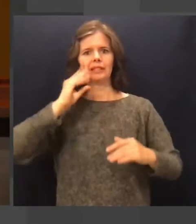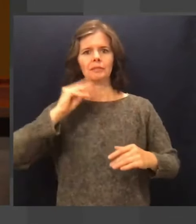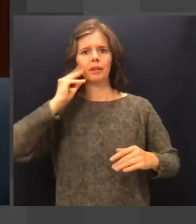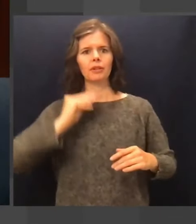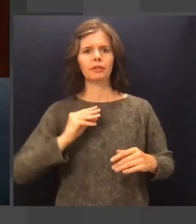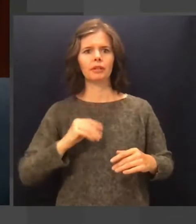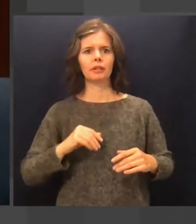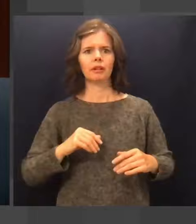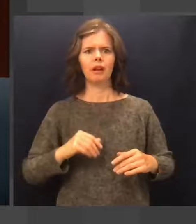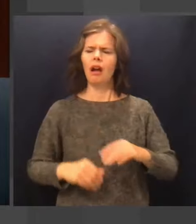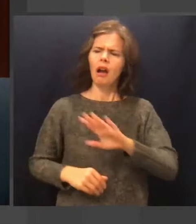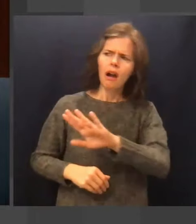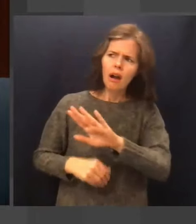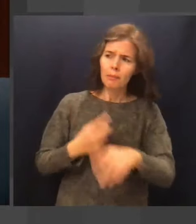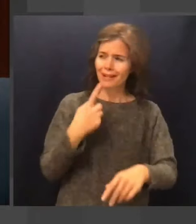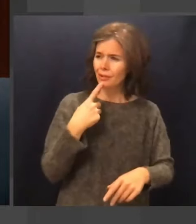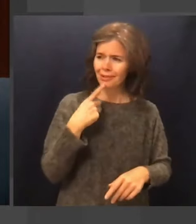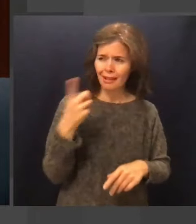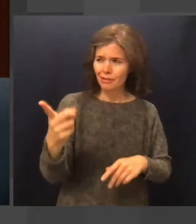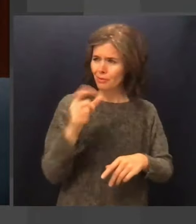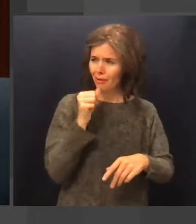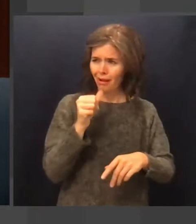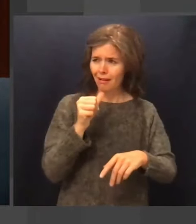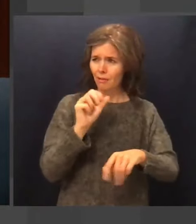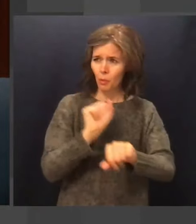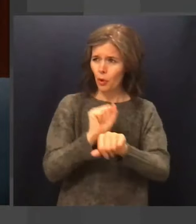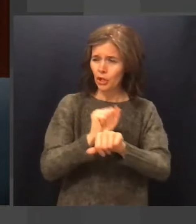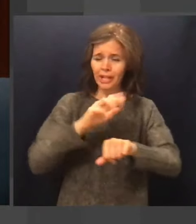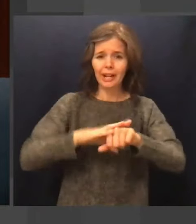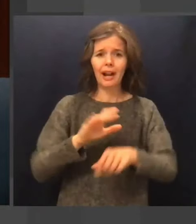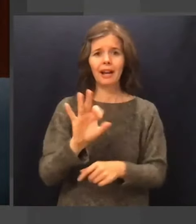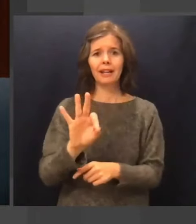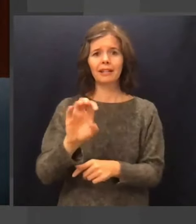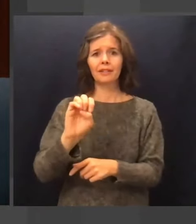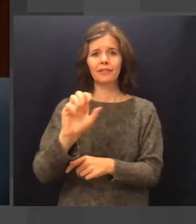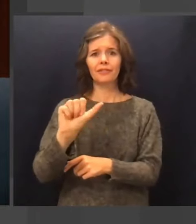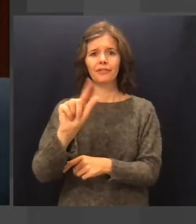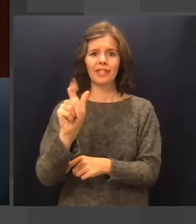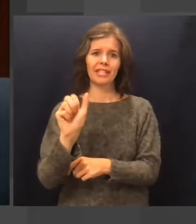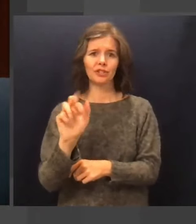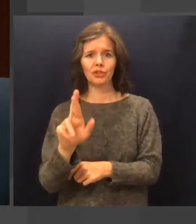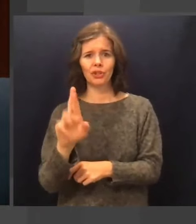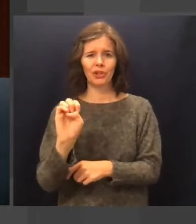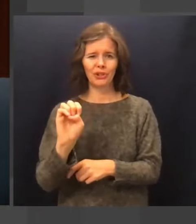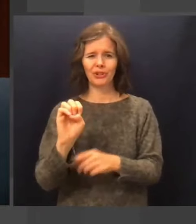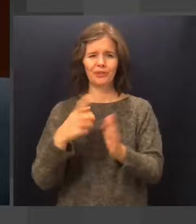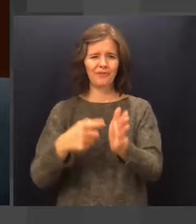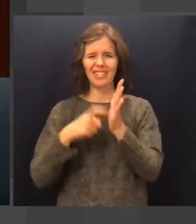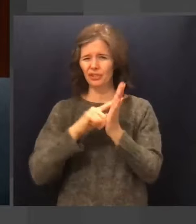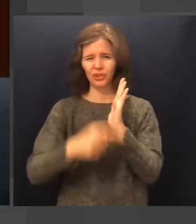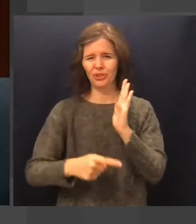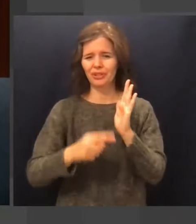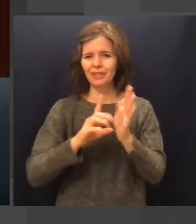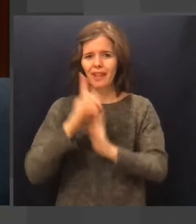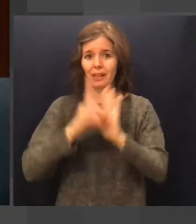BUT YOU SAID YOU WERE NOT WORKING ON FEATURE DEVELOPMENT. BUT YOU ARE WORKING -- COMBAT?